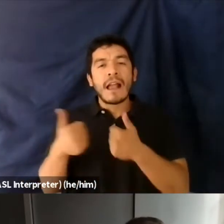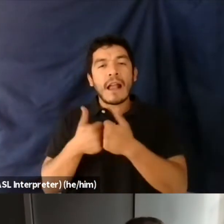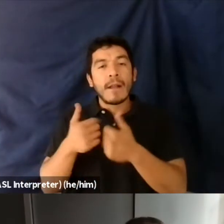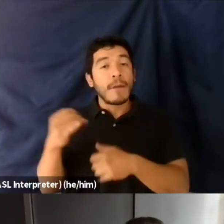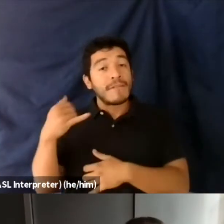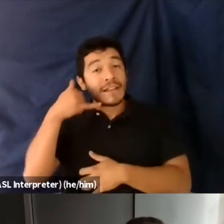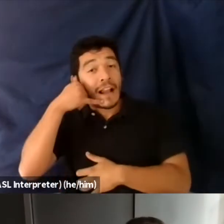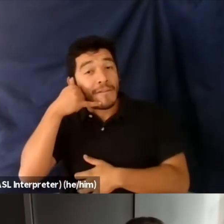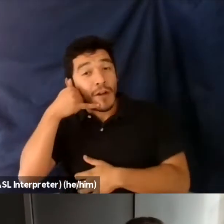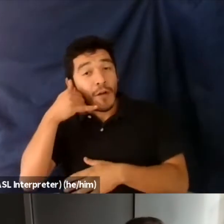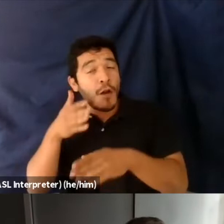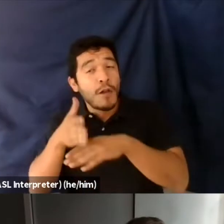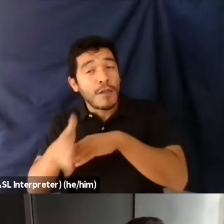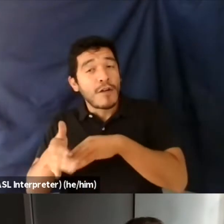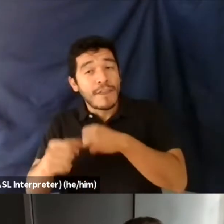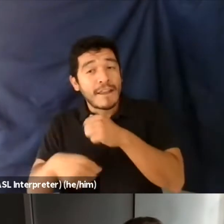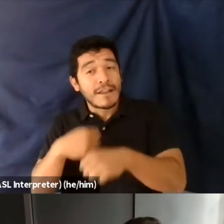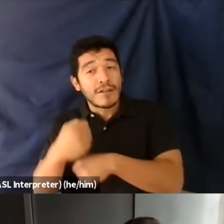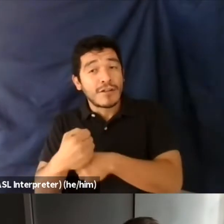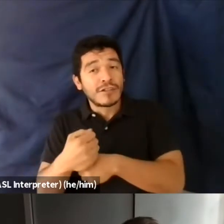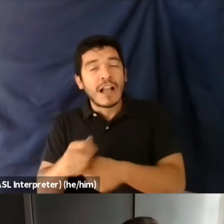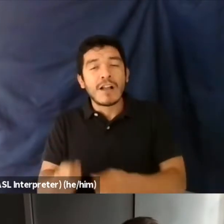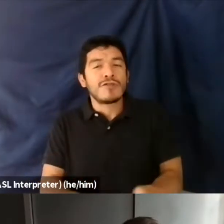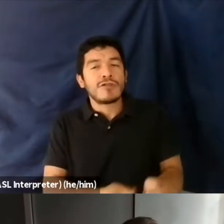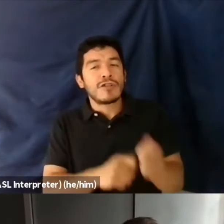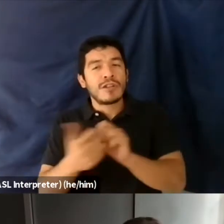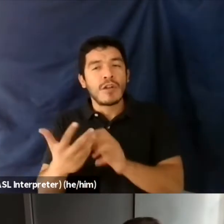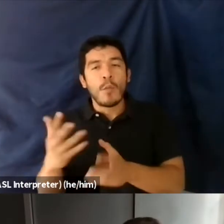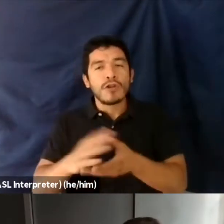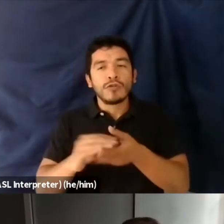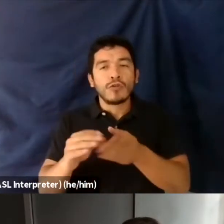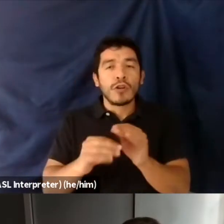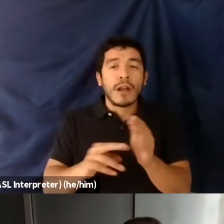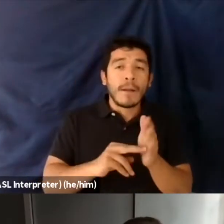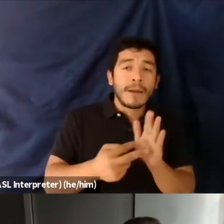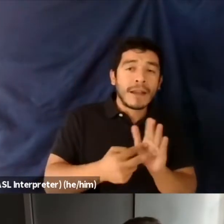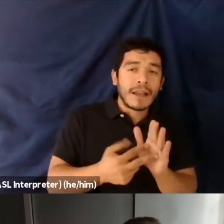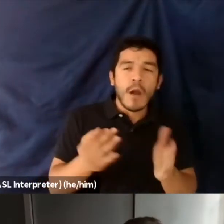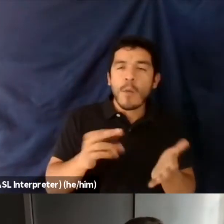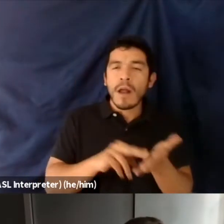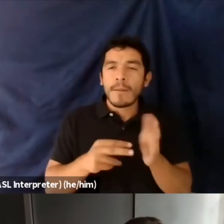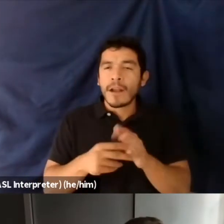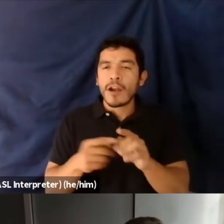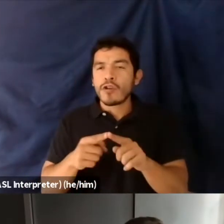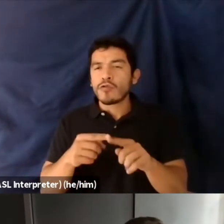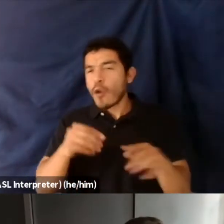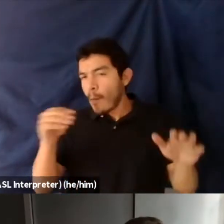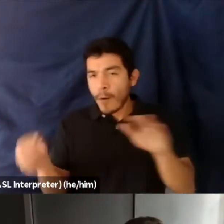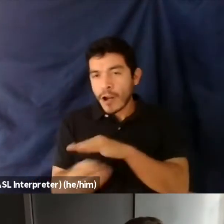the feeling of what a story means and what it means to insert Bo into this grandmother's emotional space